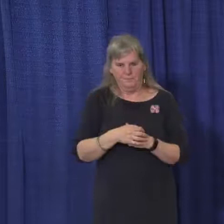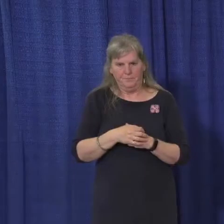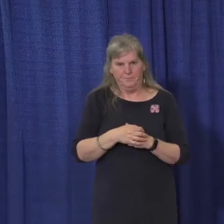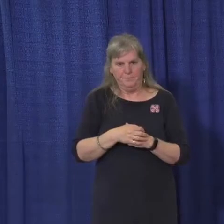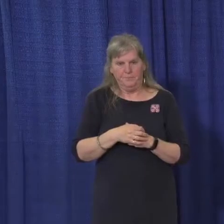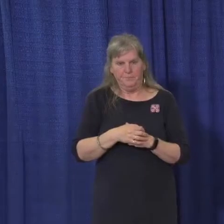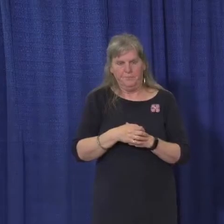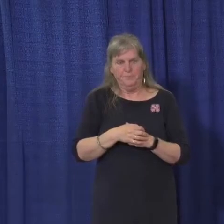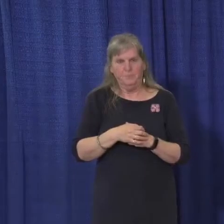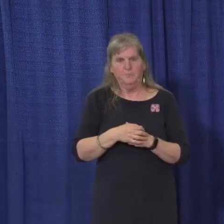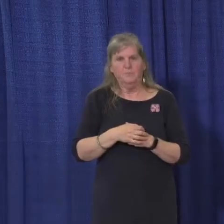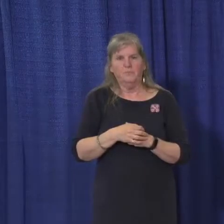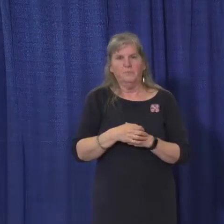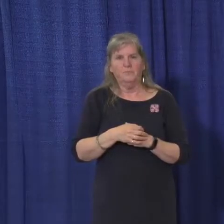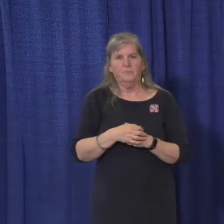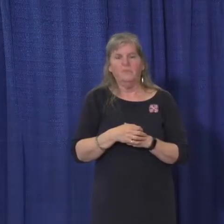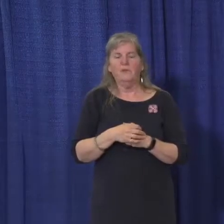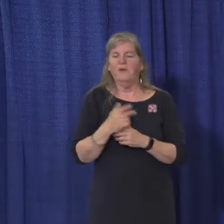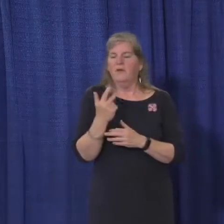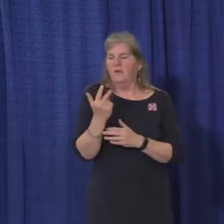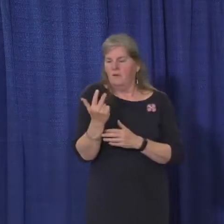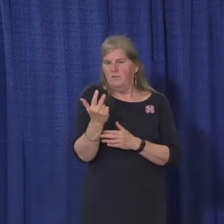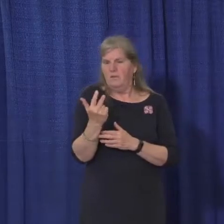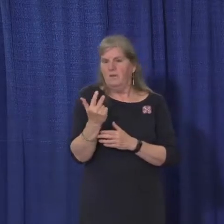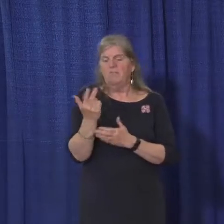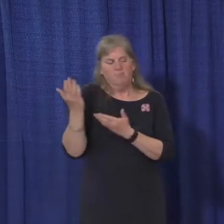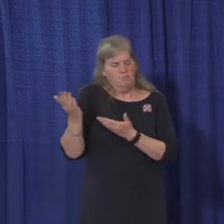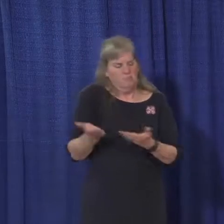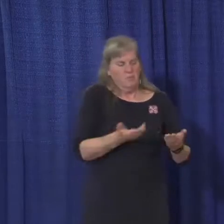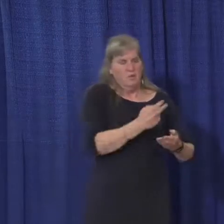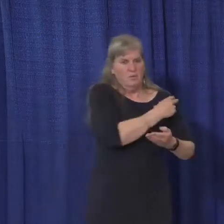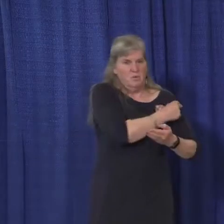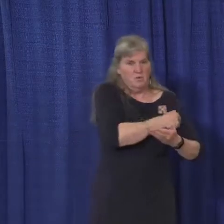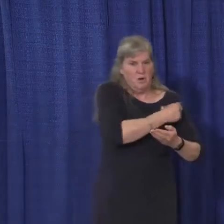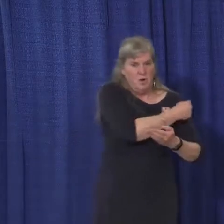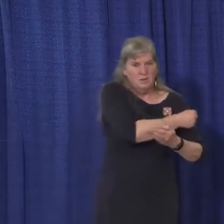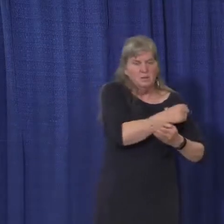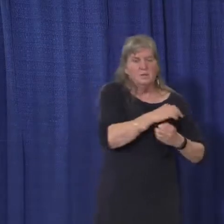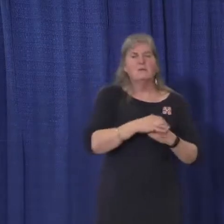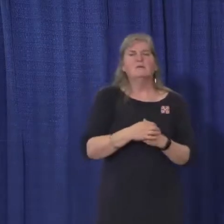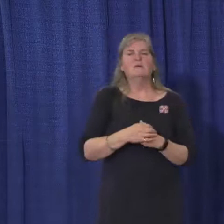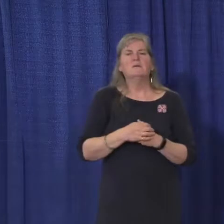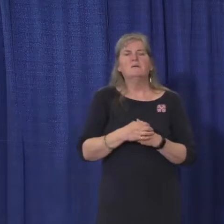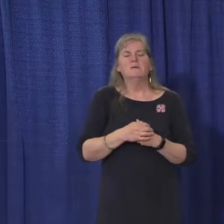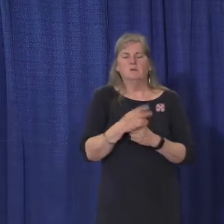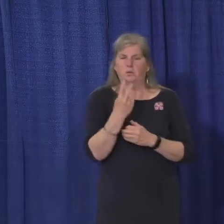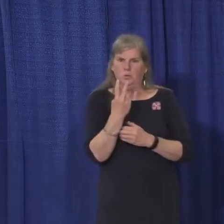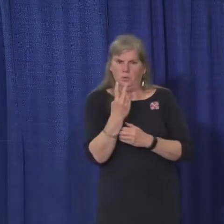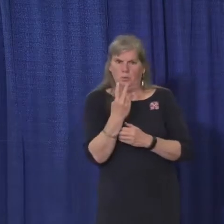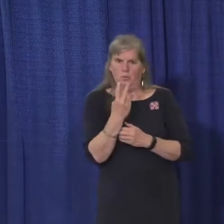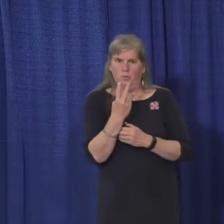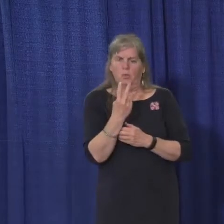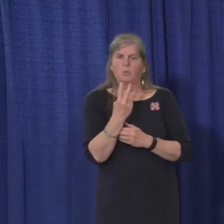We have a total as I mentioned earlier of three that were hospitalized and including swaps